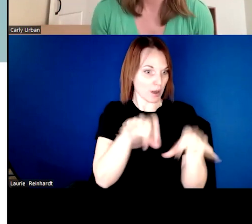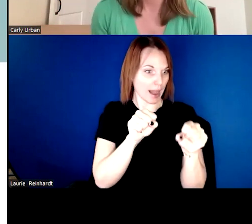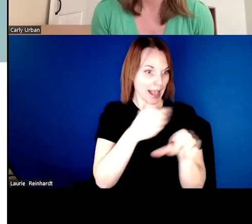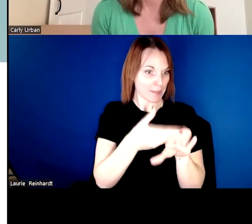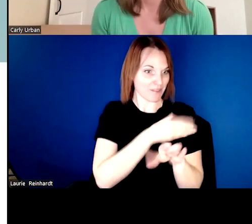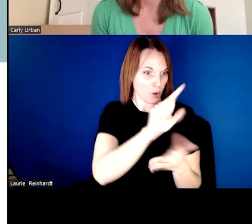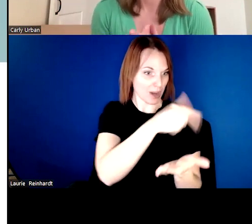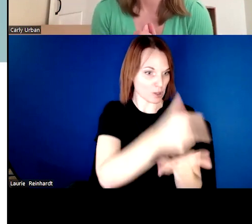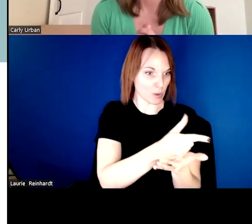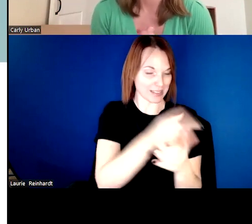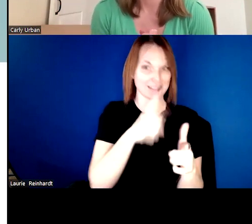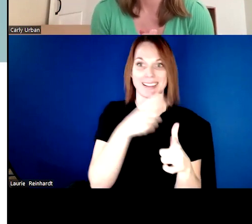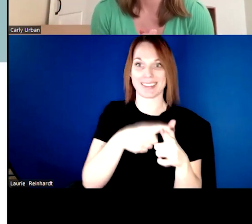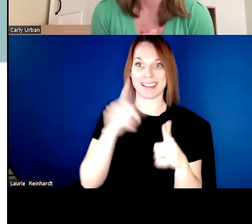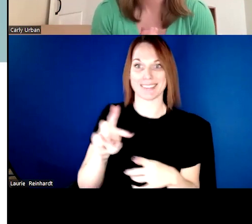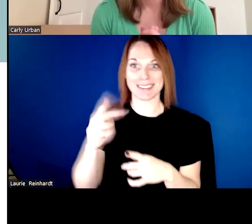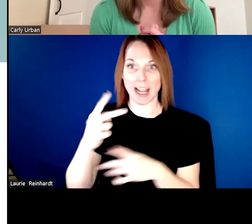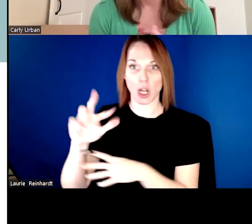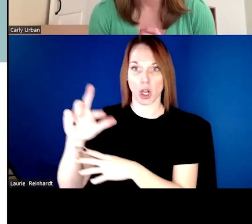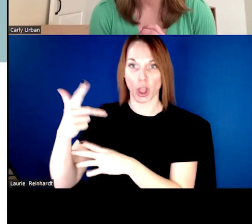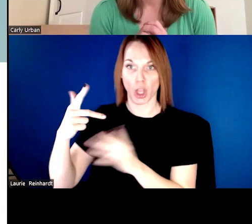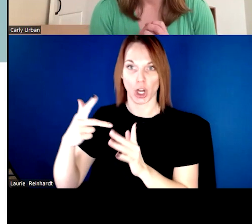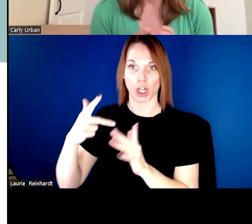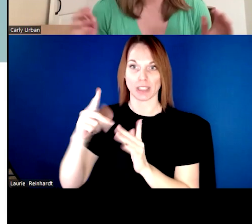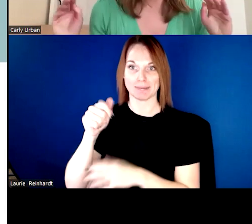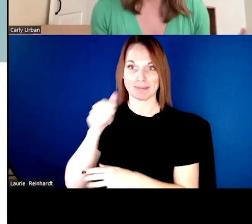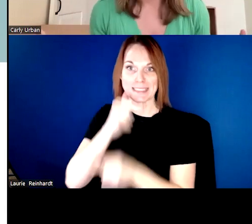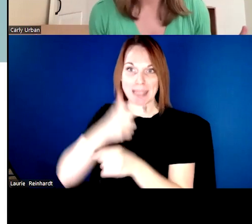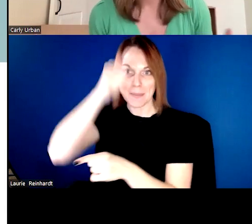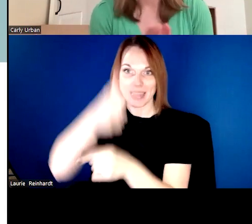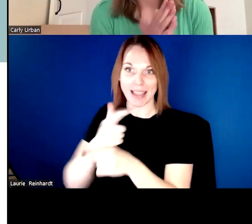to have personal finance content. Okay now this doesn't mean that this is the